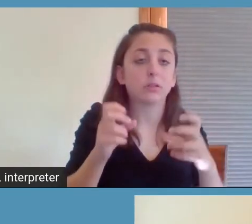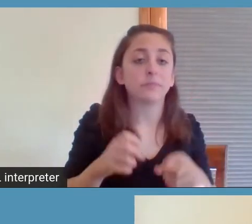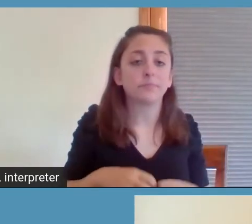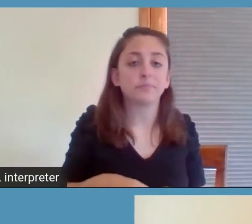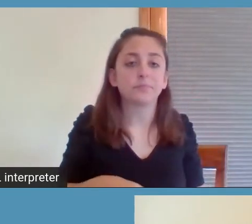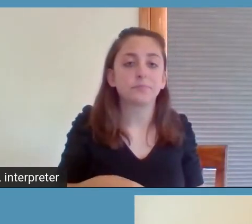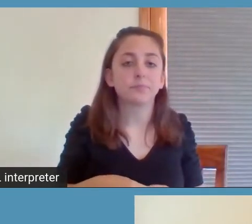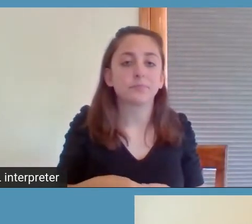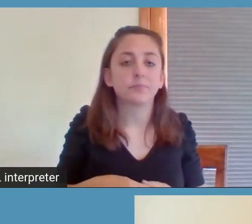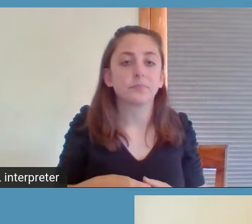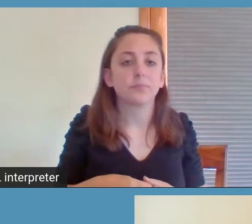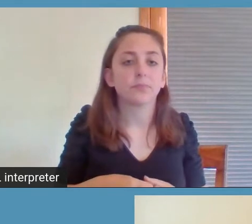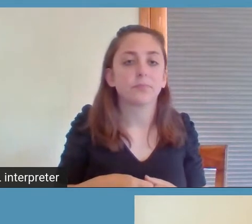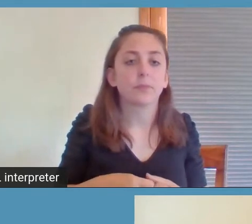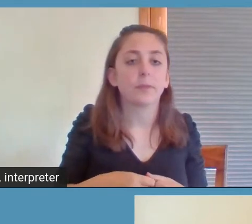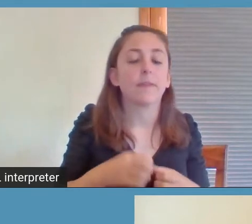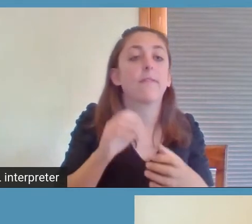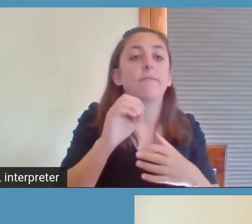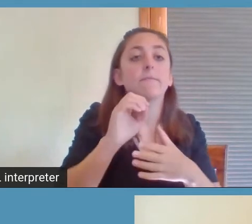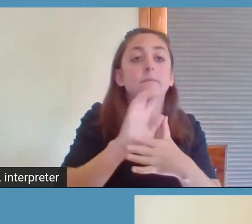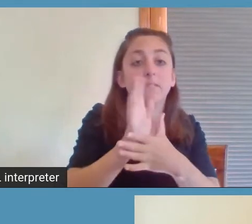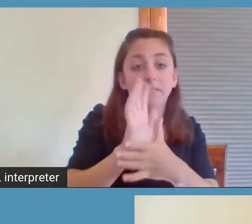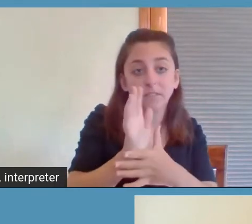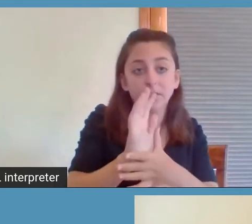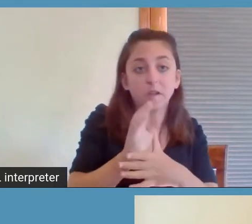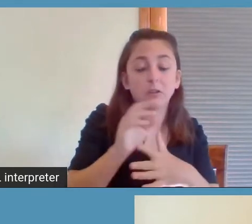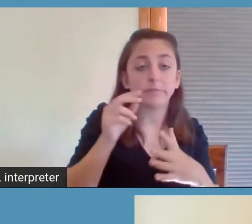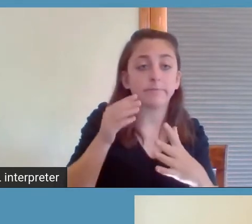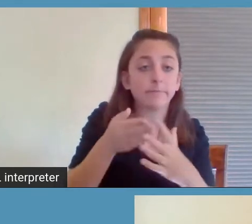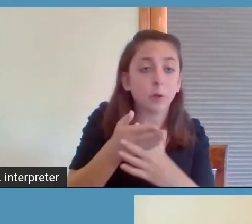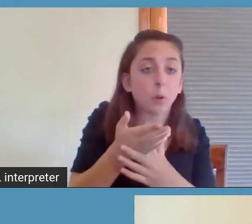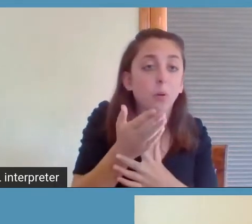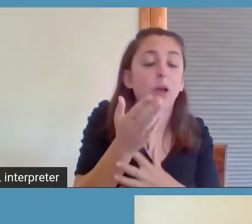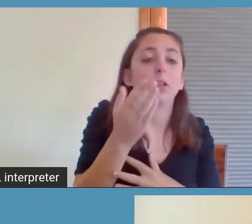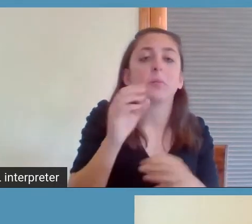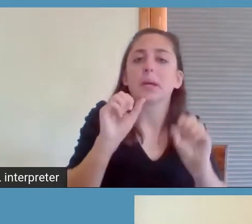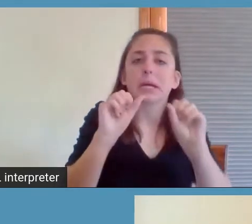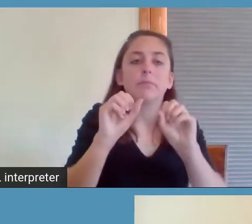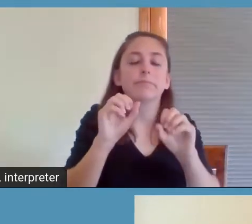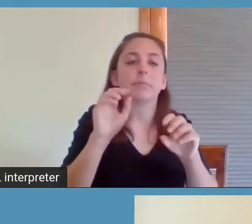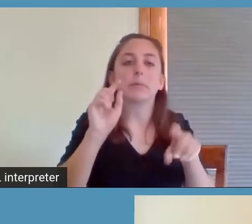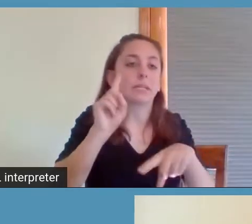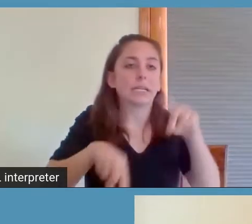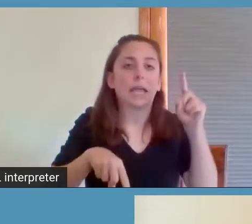so you can do a video walkthrough but you can't download it direction gotcha and then